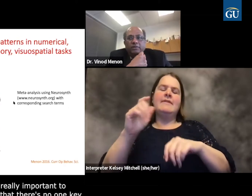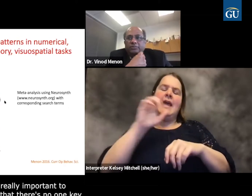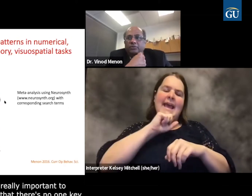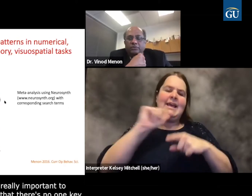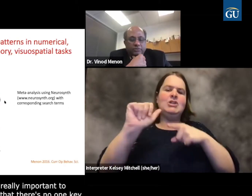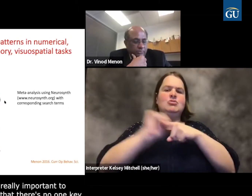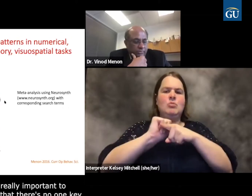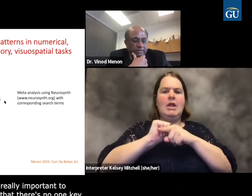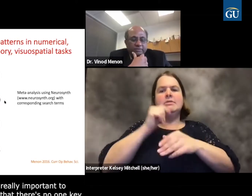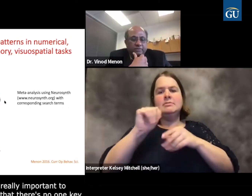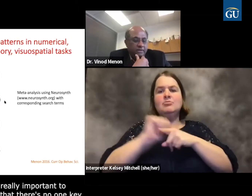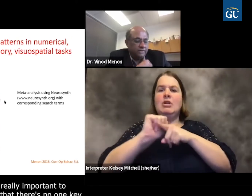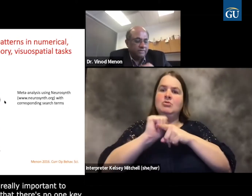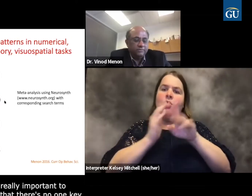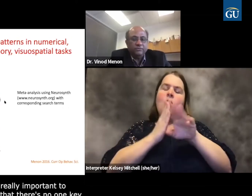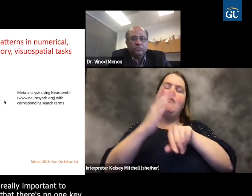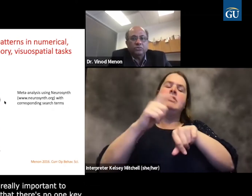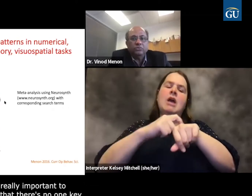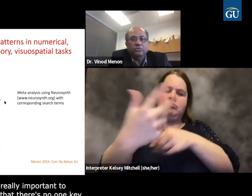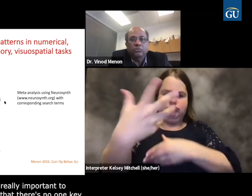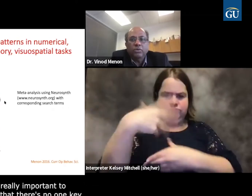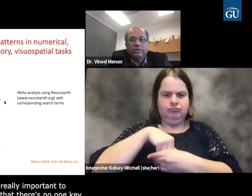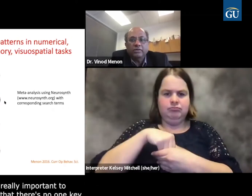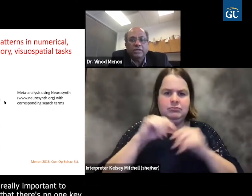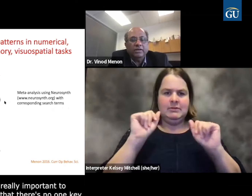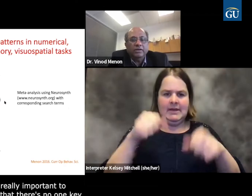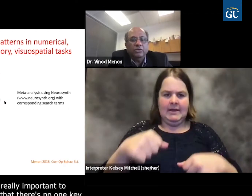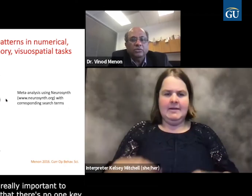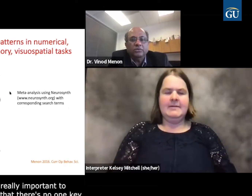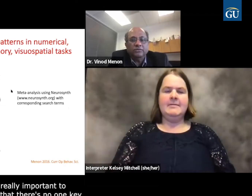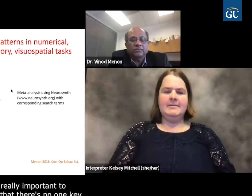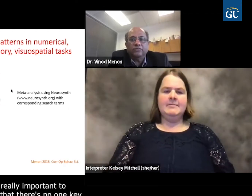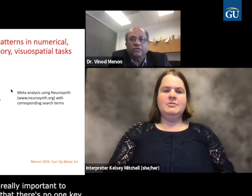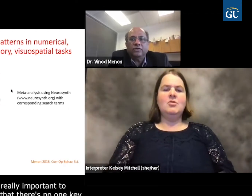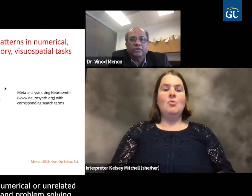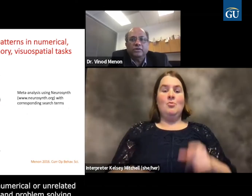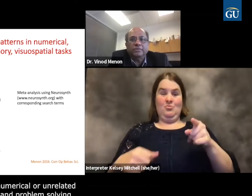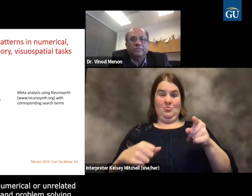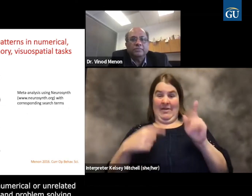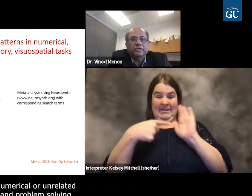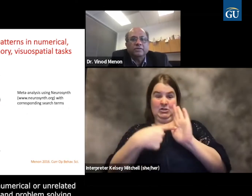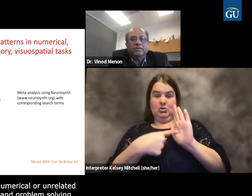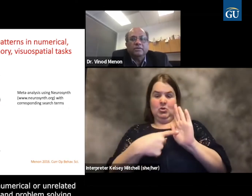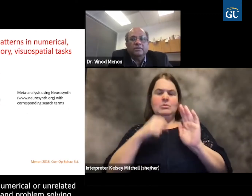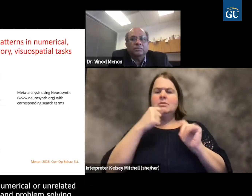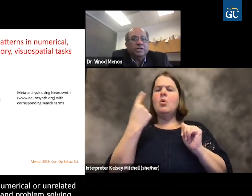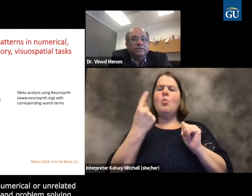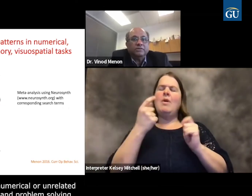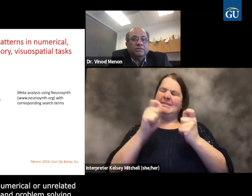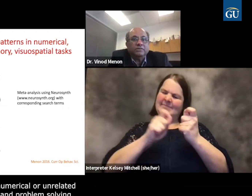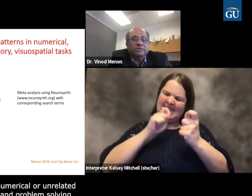so it's really important to understand